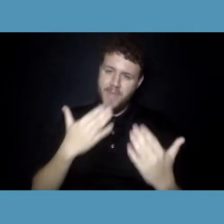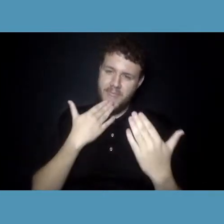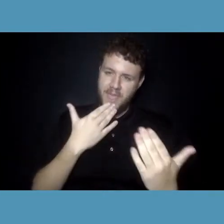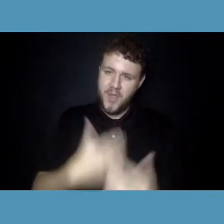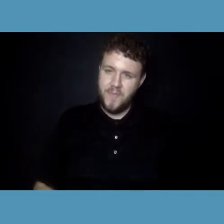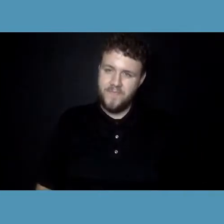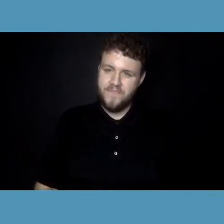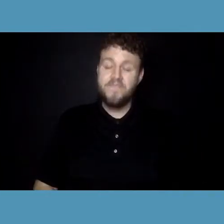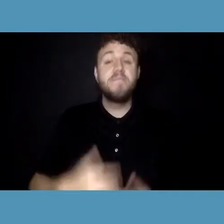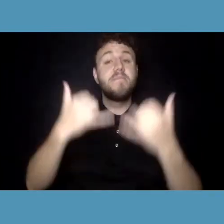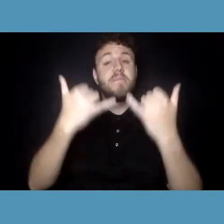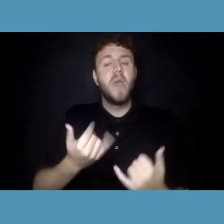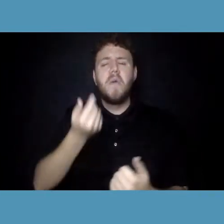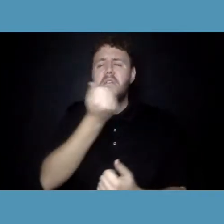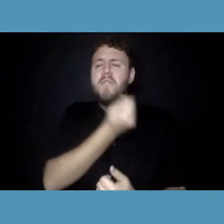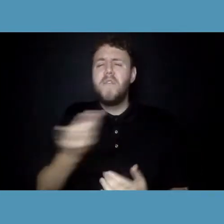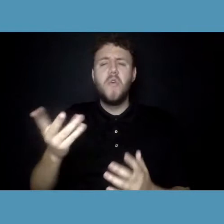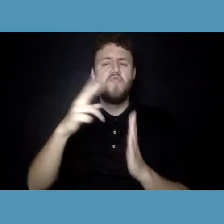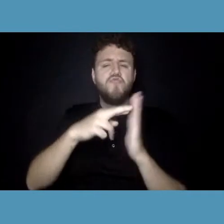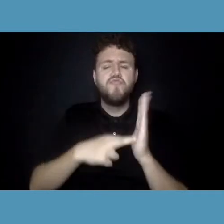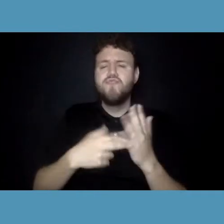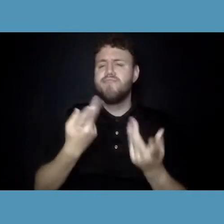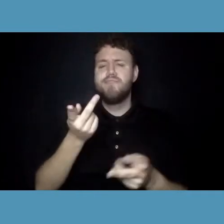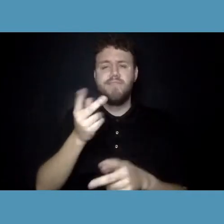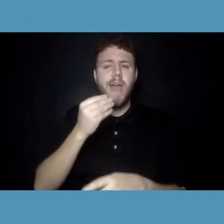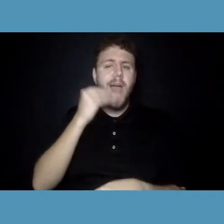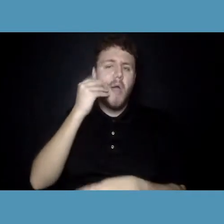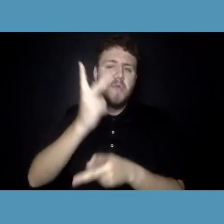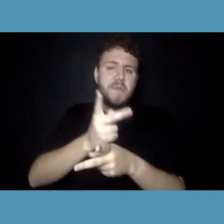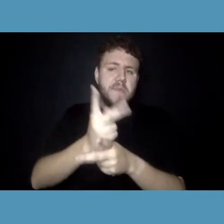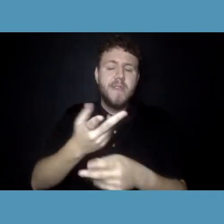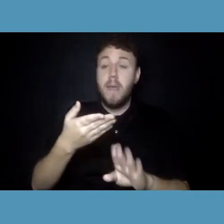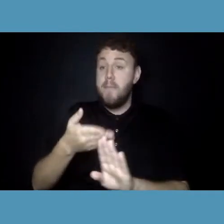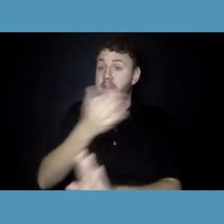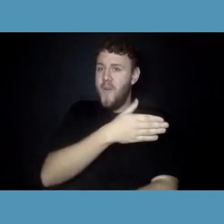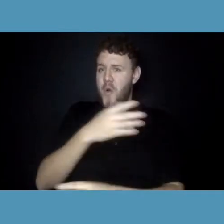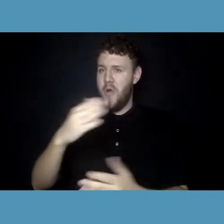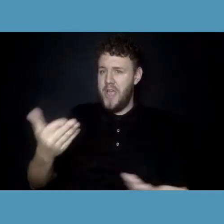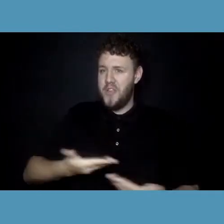Now for just a few housekeeping notes before we introduce today's presenters and dig into